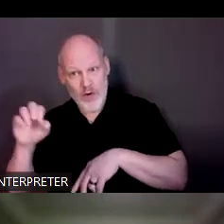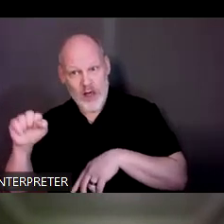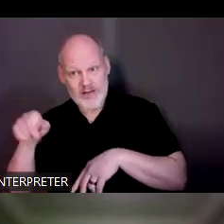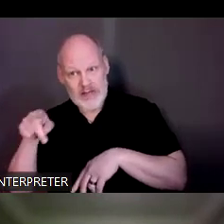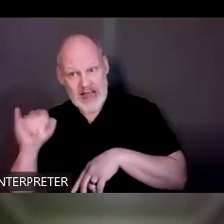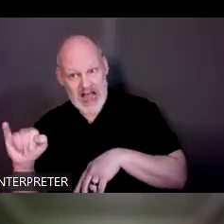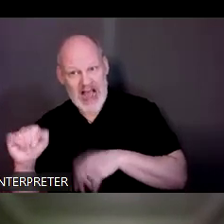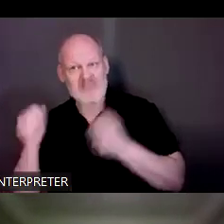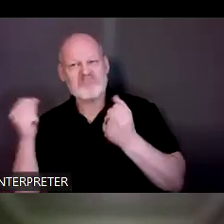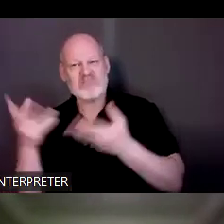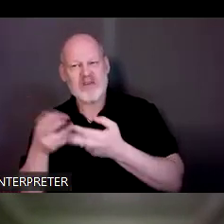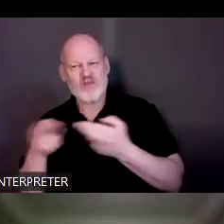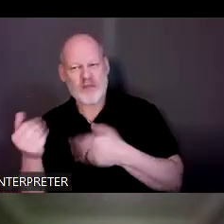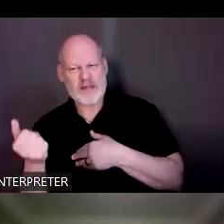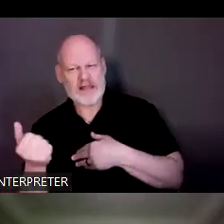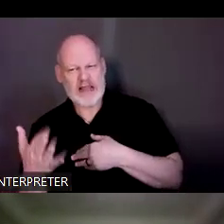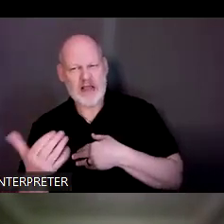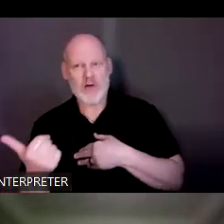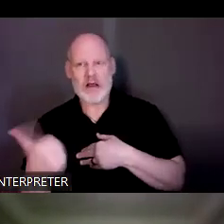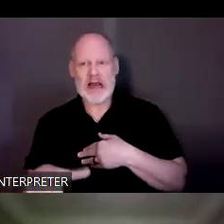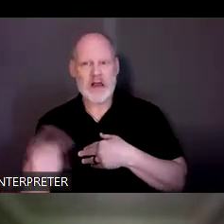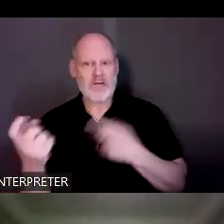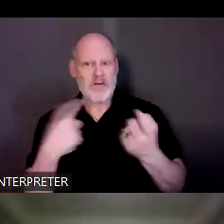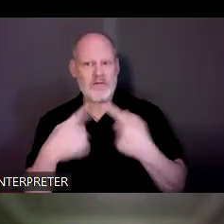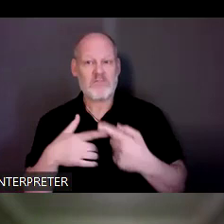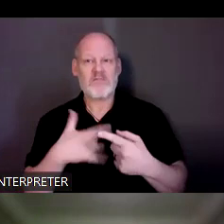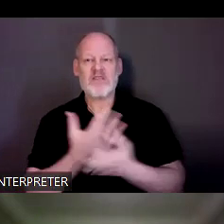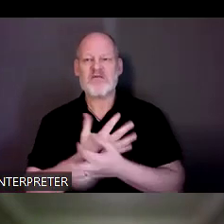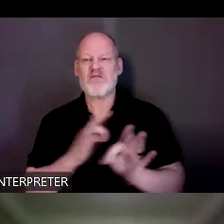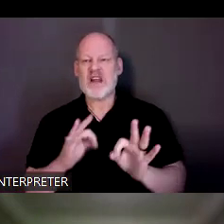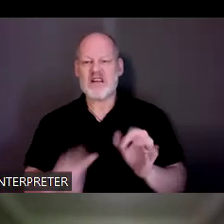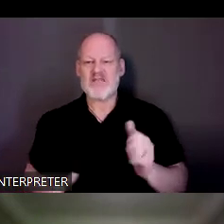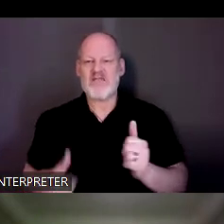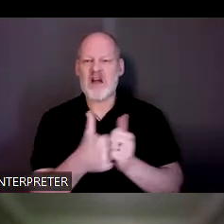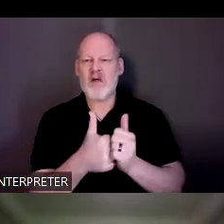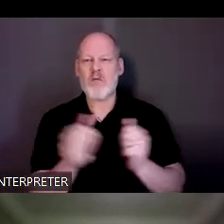then any of your questions please feel free to follow up with our attendance team at attendance